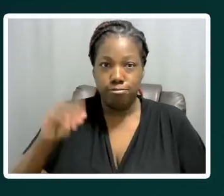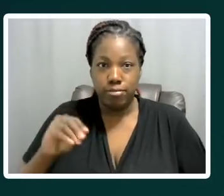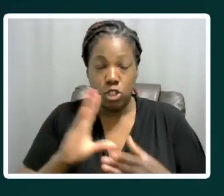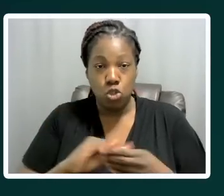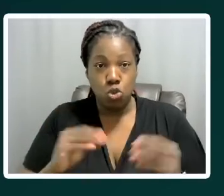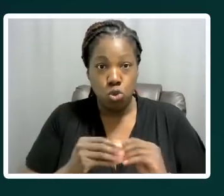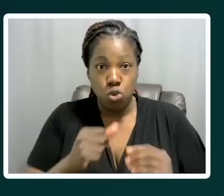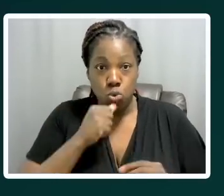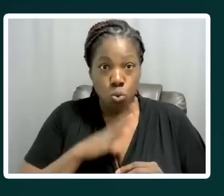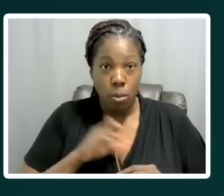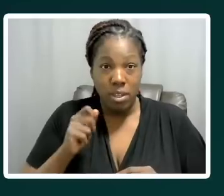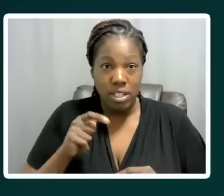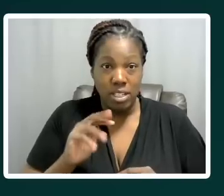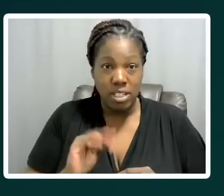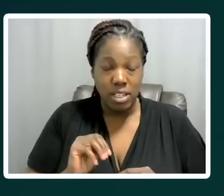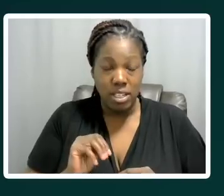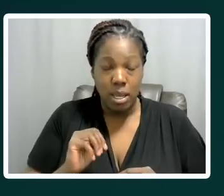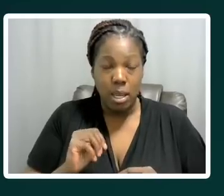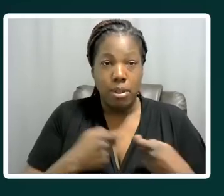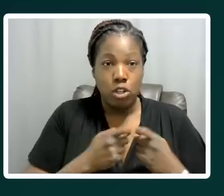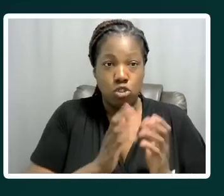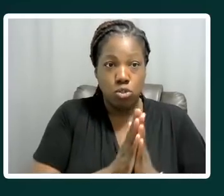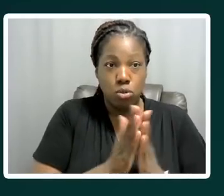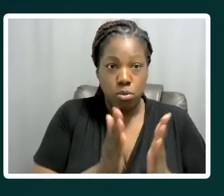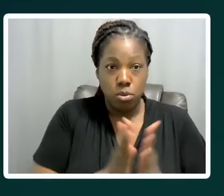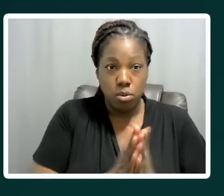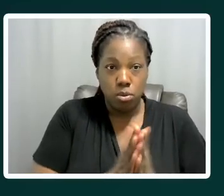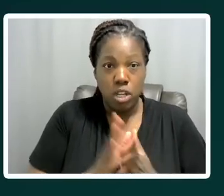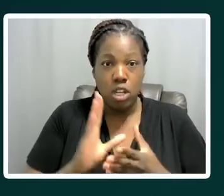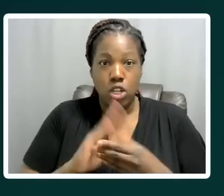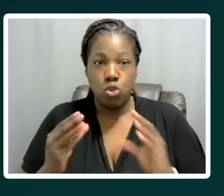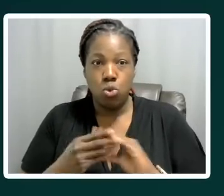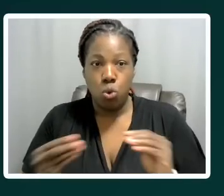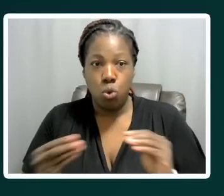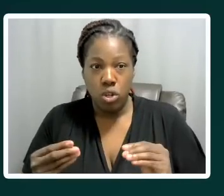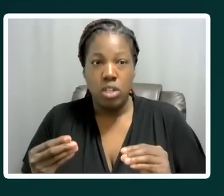series and the Diverse Stories of Resilience video series. These QR codes will take you to